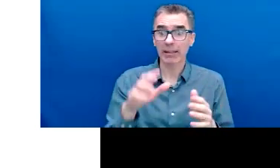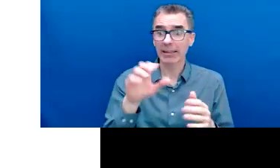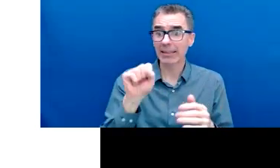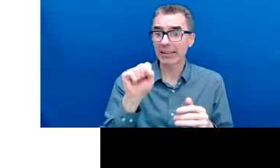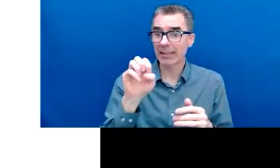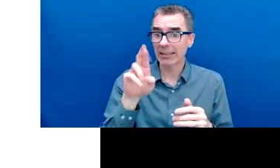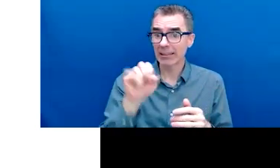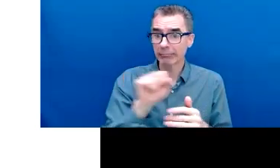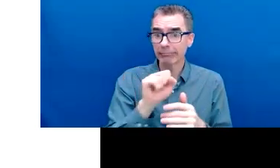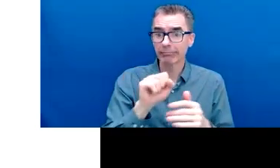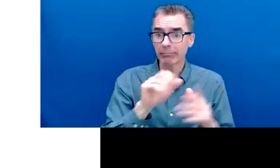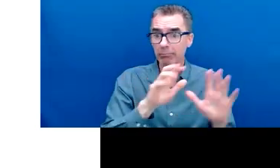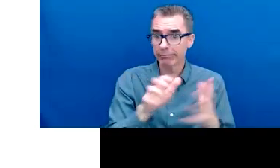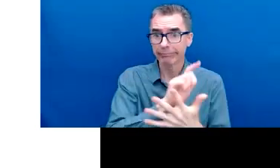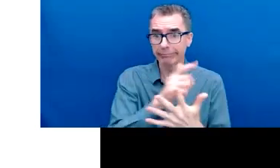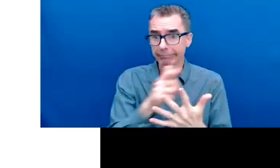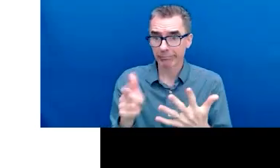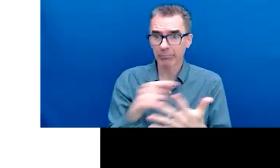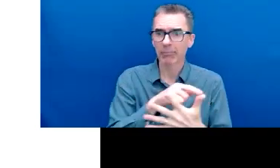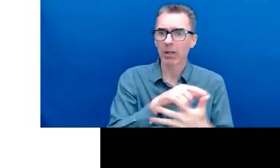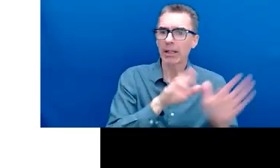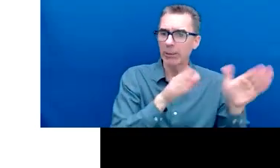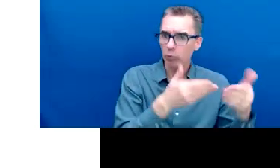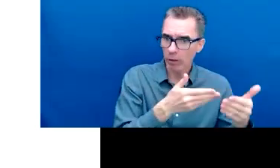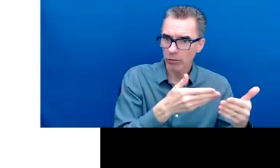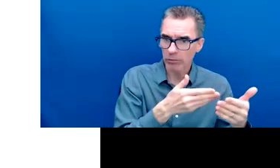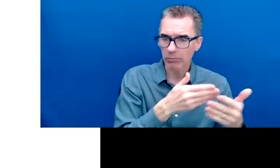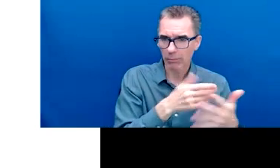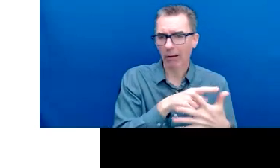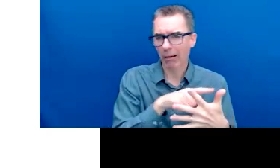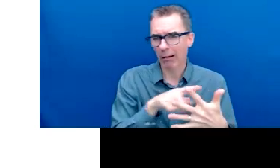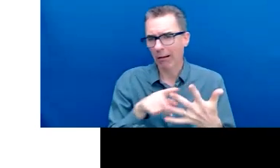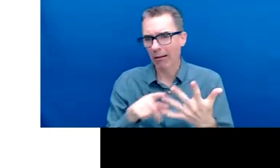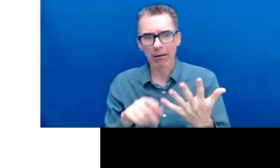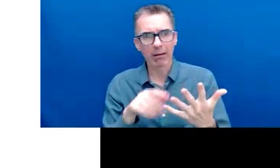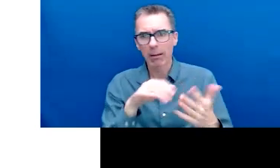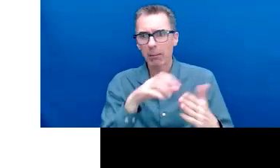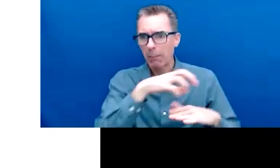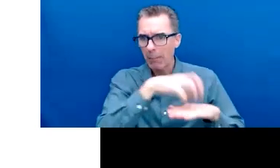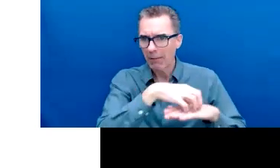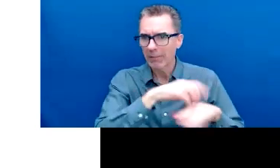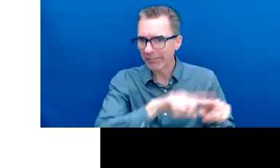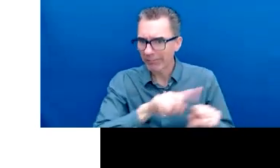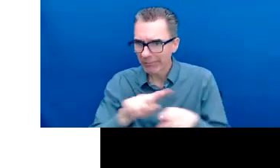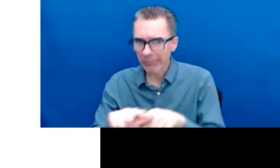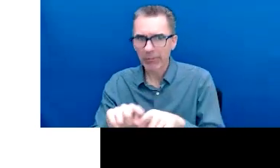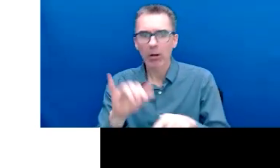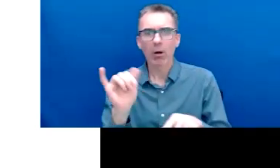on an introduction to it, and all of its different platforms. It also hosts ADAPT,